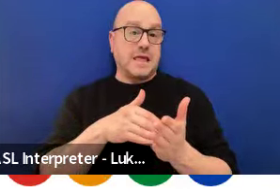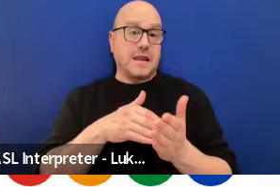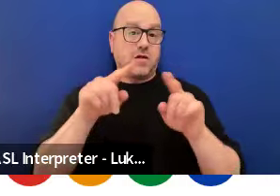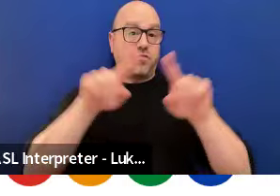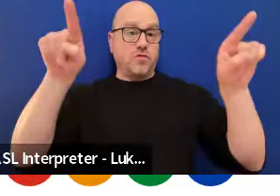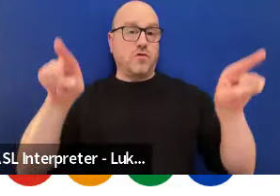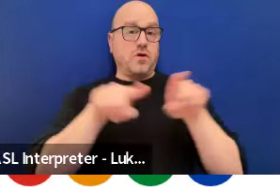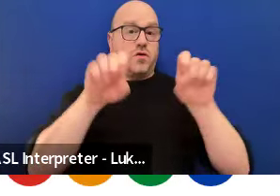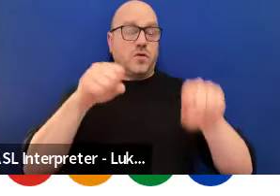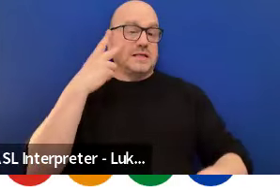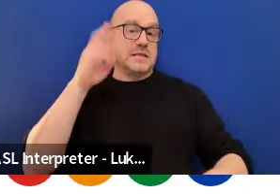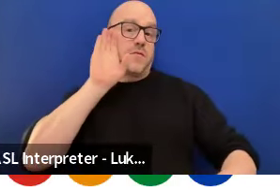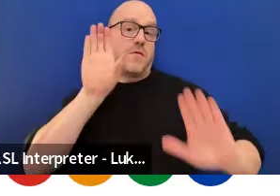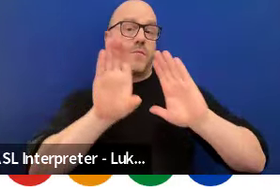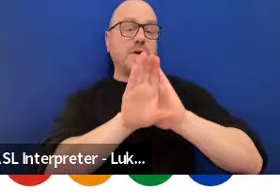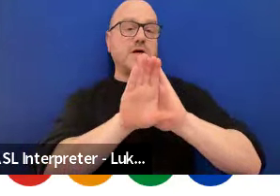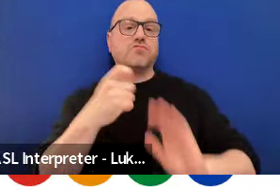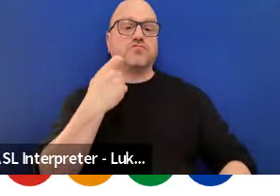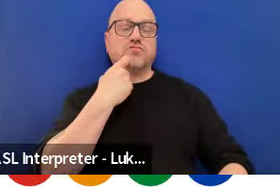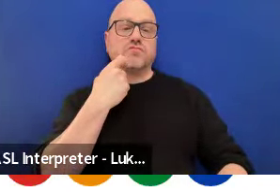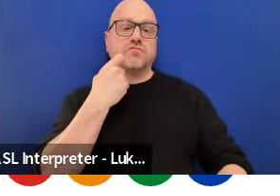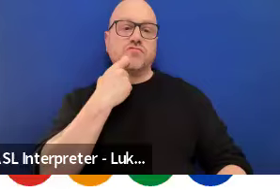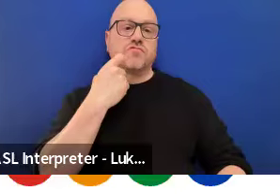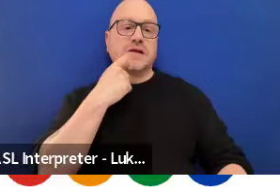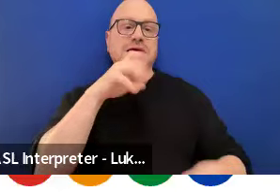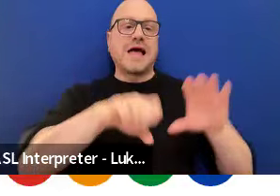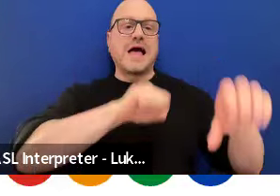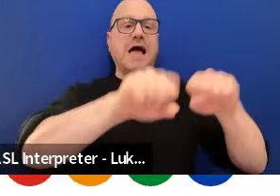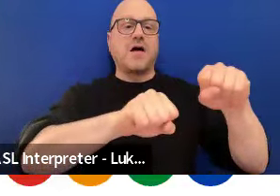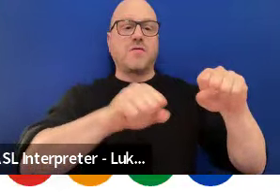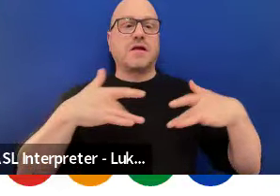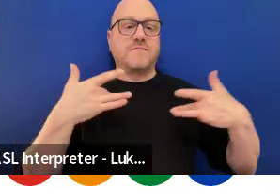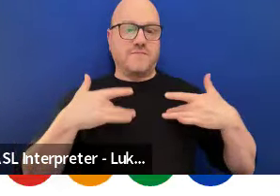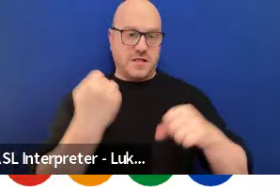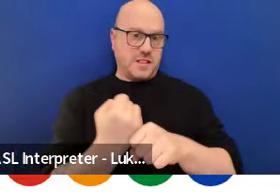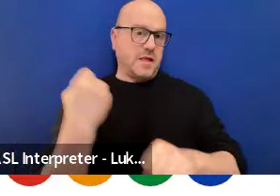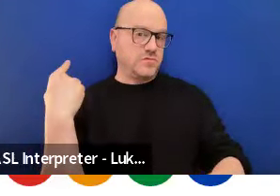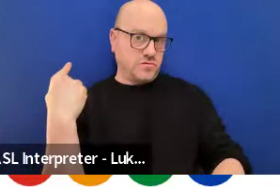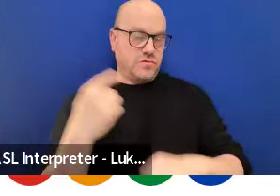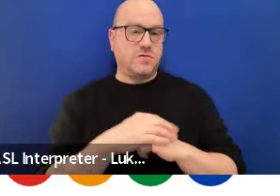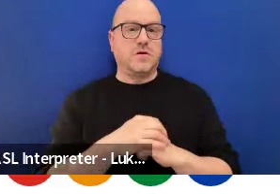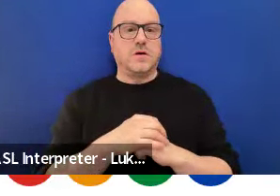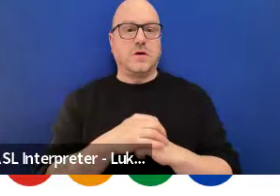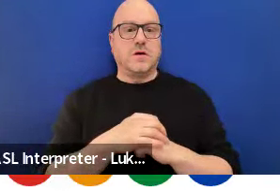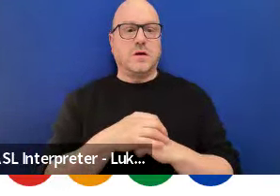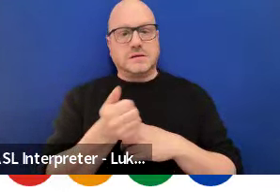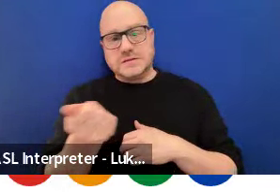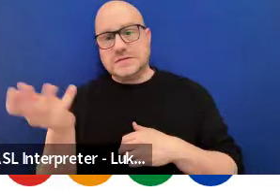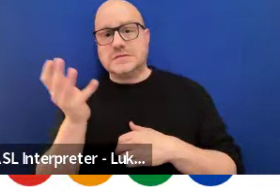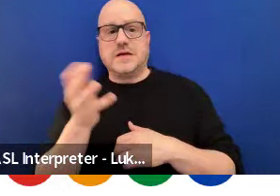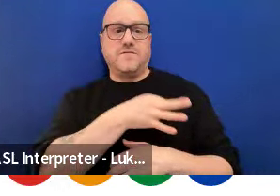THE WORD OUT TO THE COMMUNITY. ON THE SCREEN HERE, YOU CAN SEE A PHOTO OF A RECENT OUTREACH